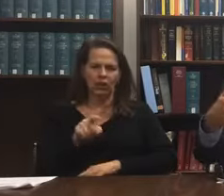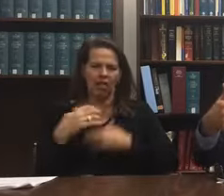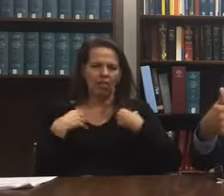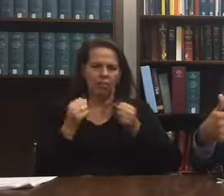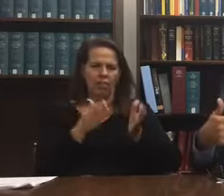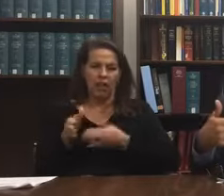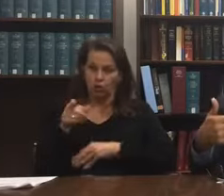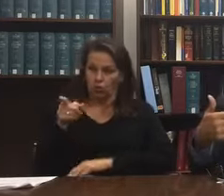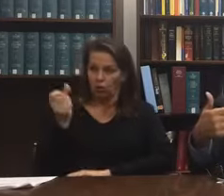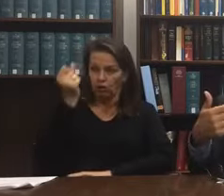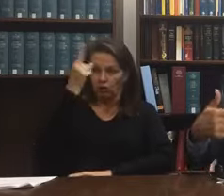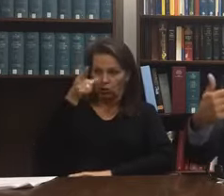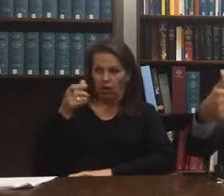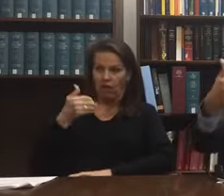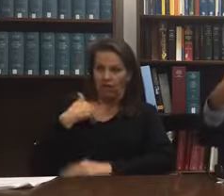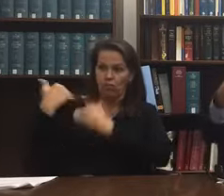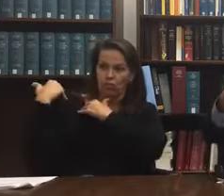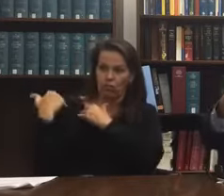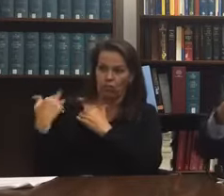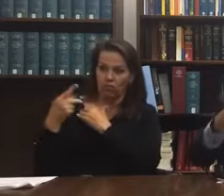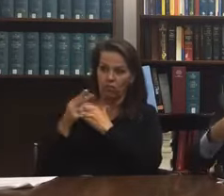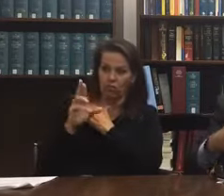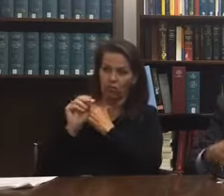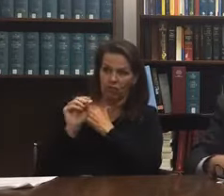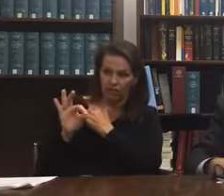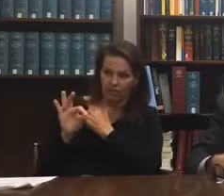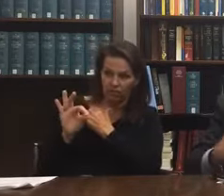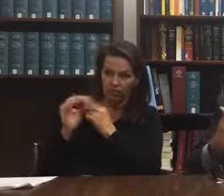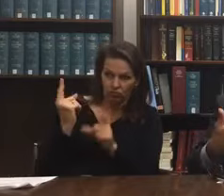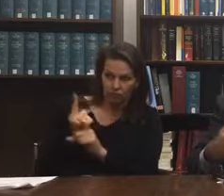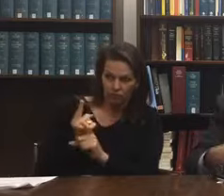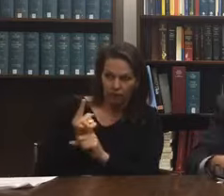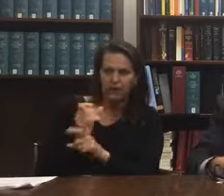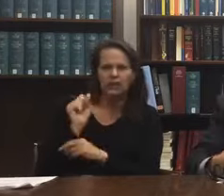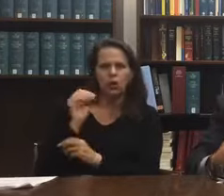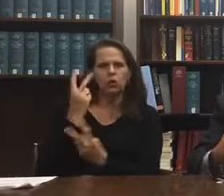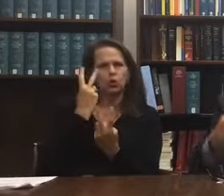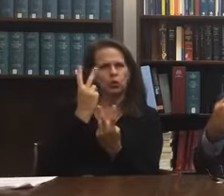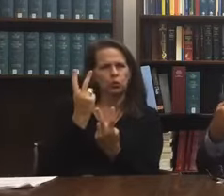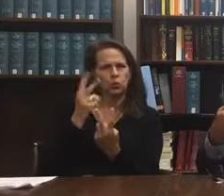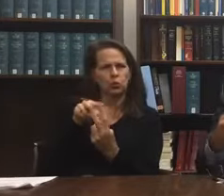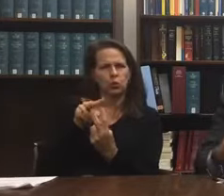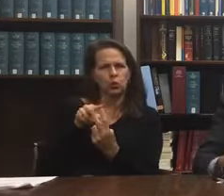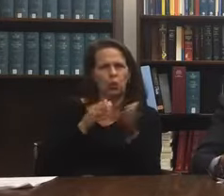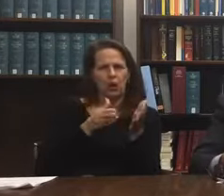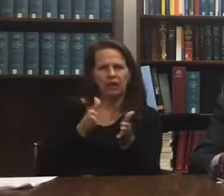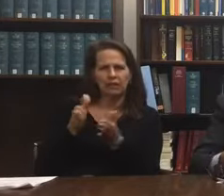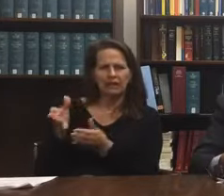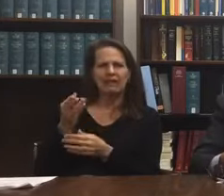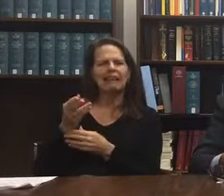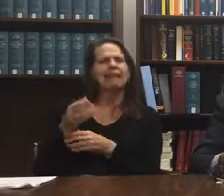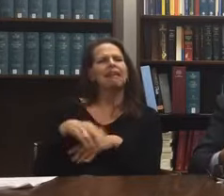the burden of proof in this case and you have to prove your decision was correct so there's two ways to do it I mean the hearing officers know that it's just